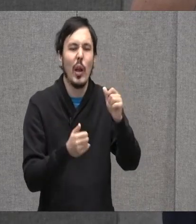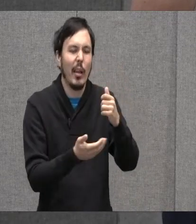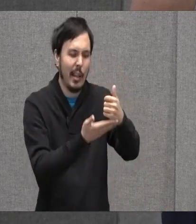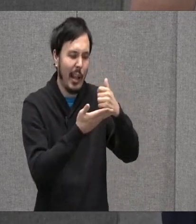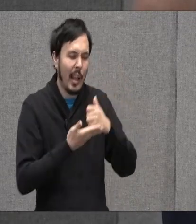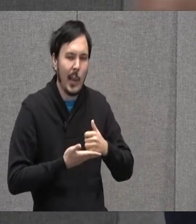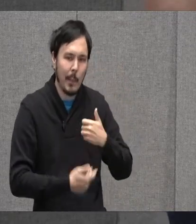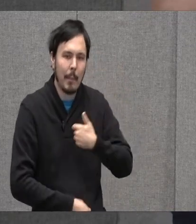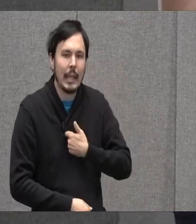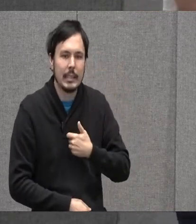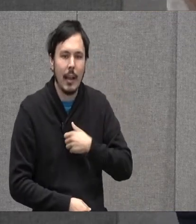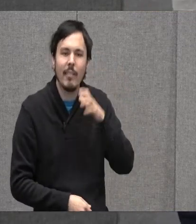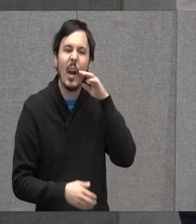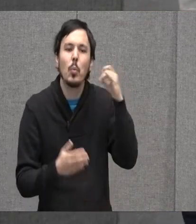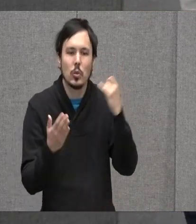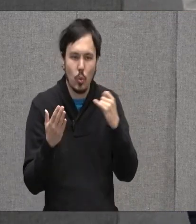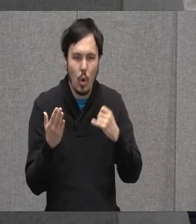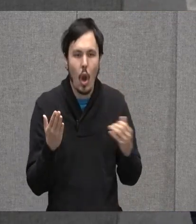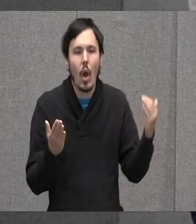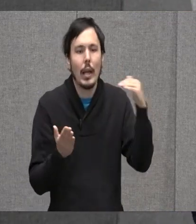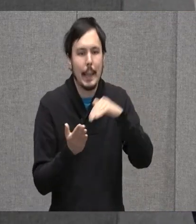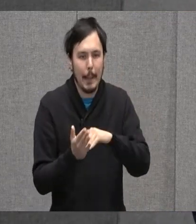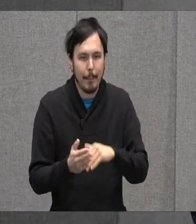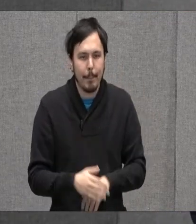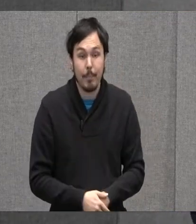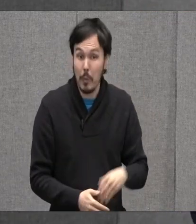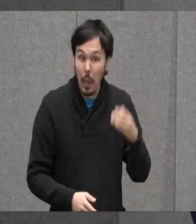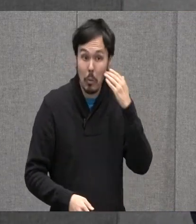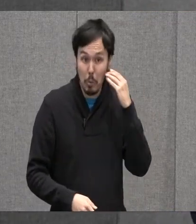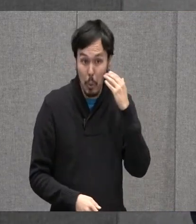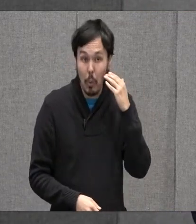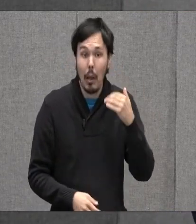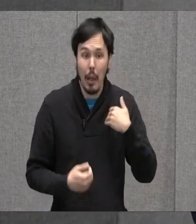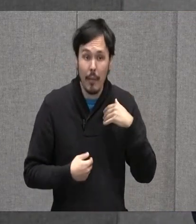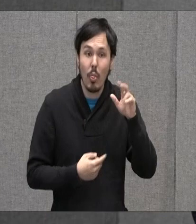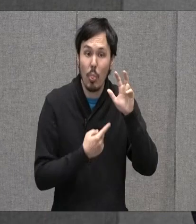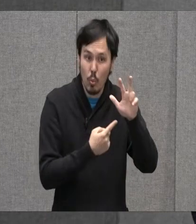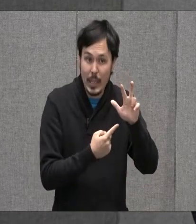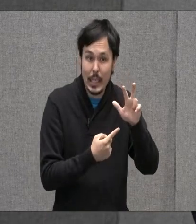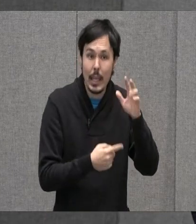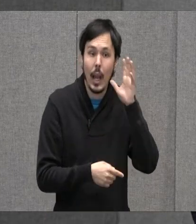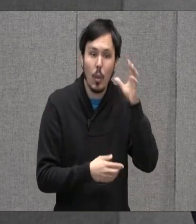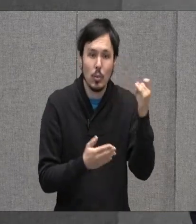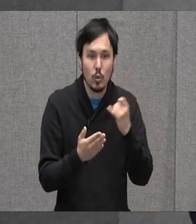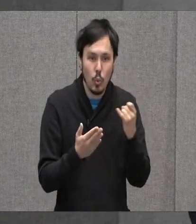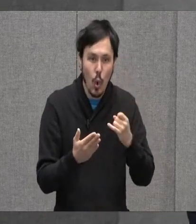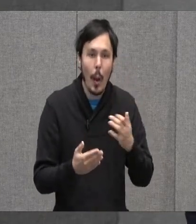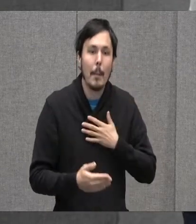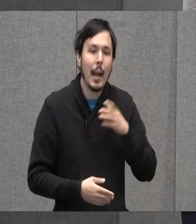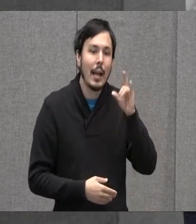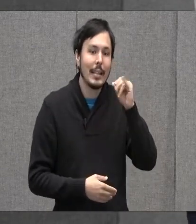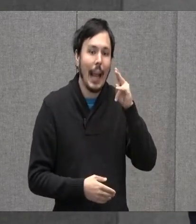and I'm gonna go ahead and draw it again. So I know I have three, so I'm gonna draw my diameter going down